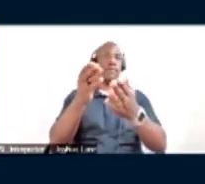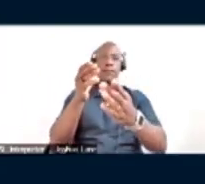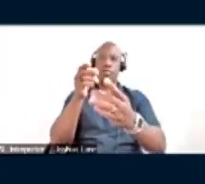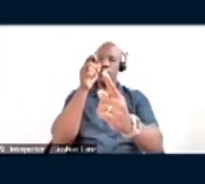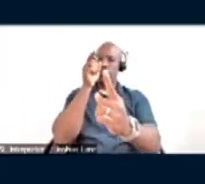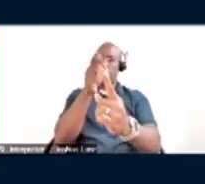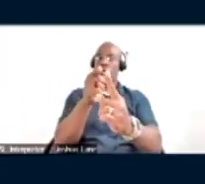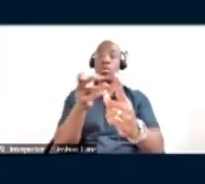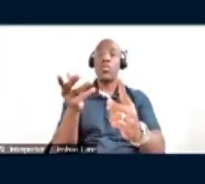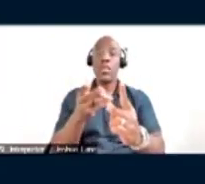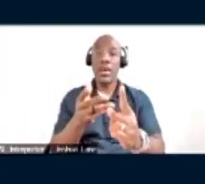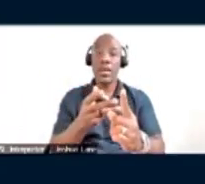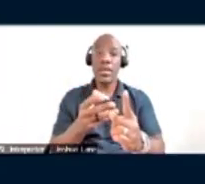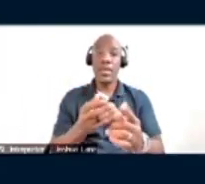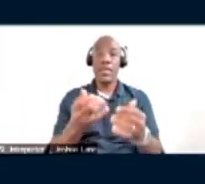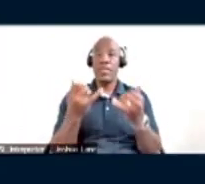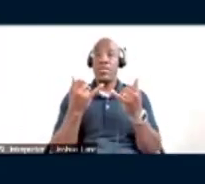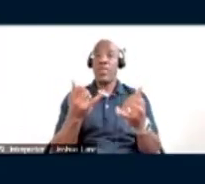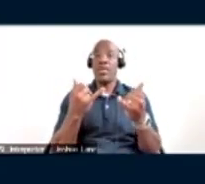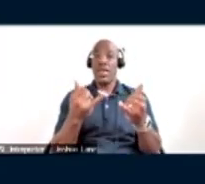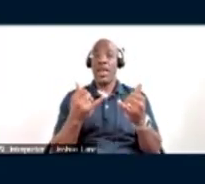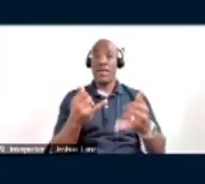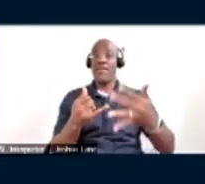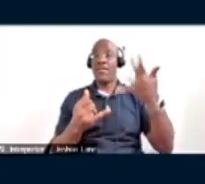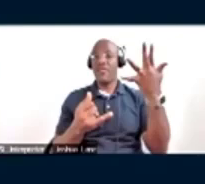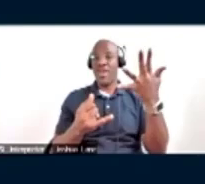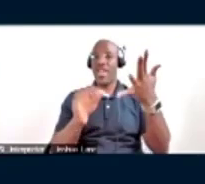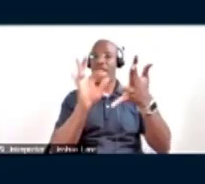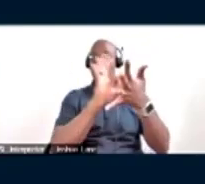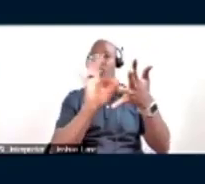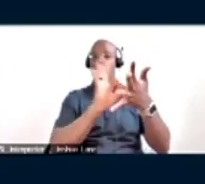five scored review criteria into three factors,